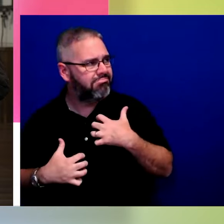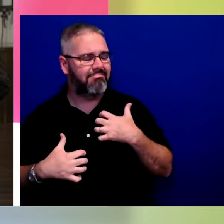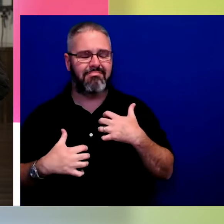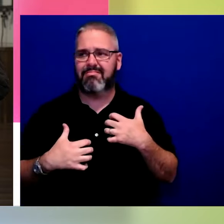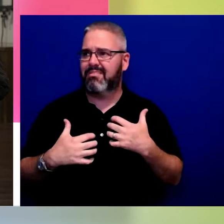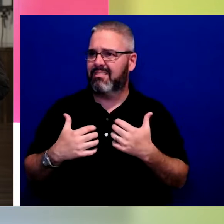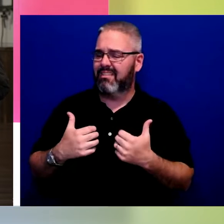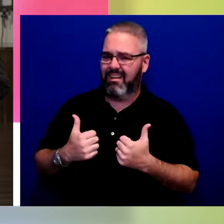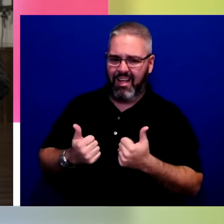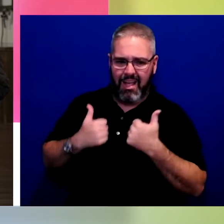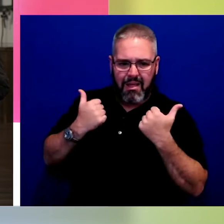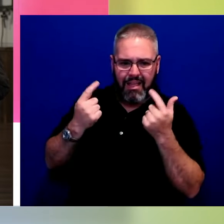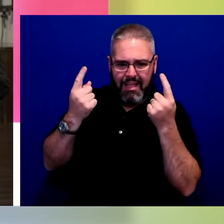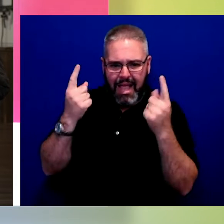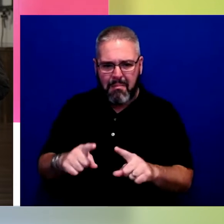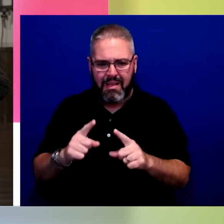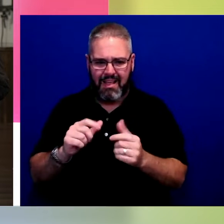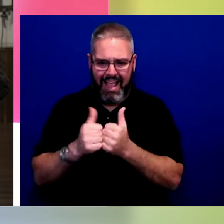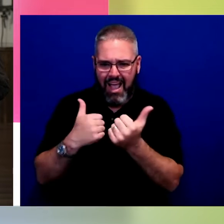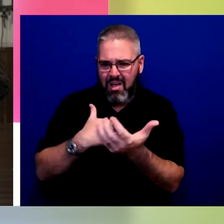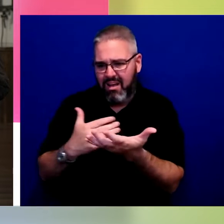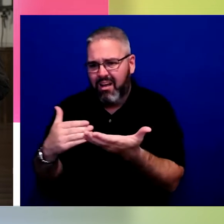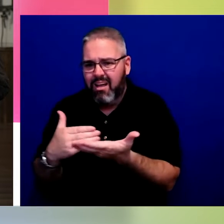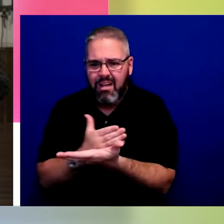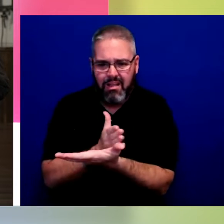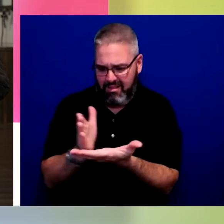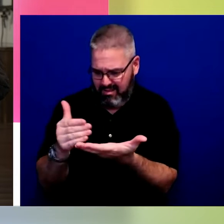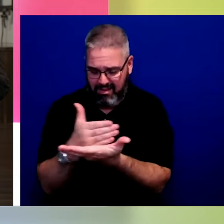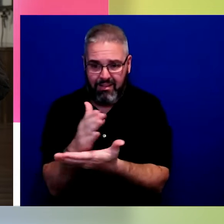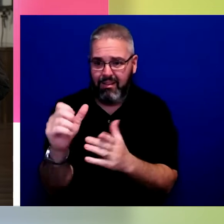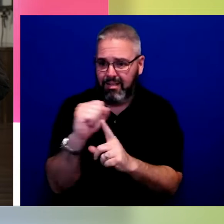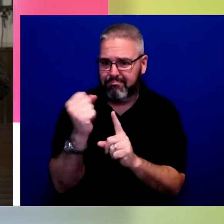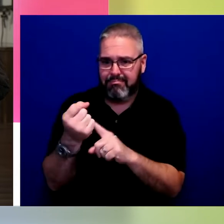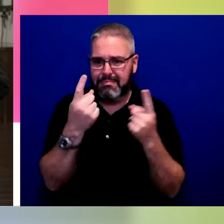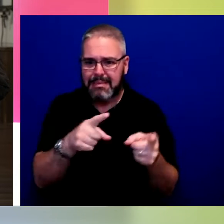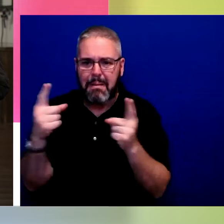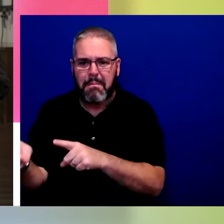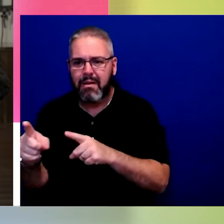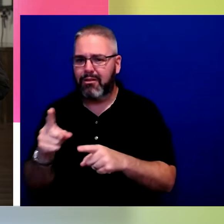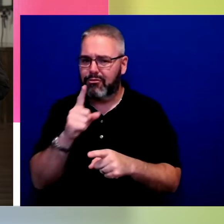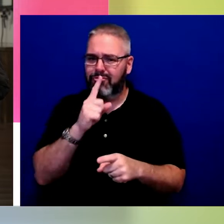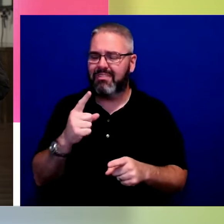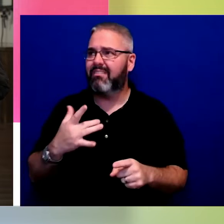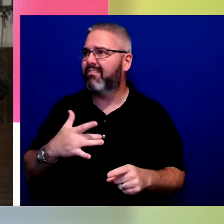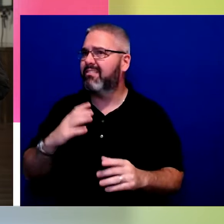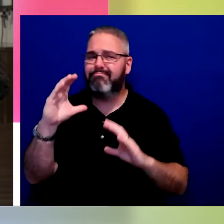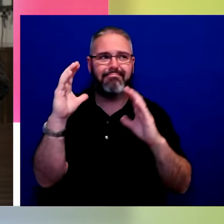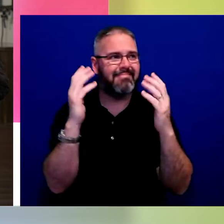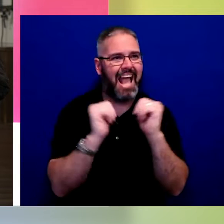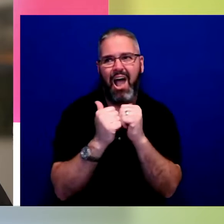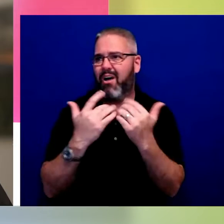to move through those circumstances to discover happiness and peace of mind.